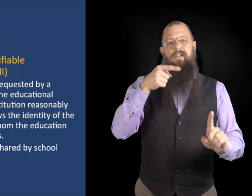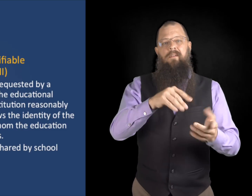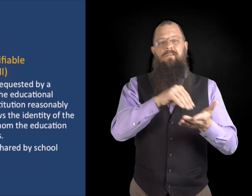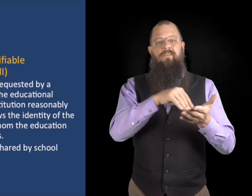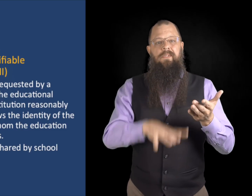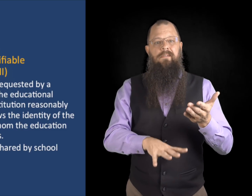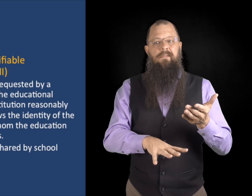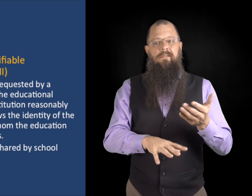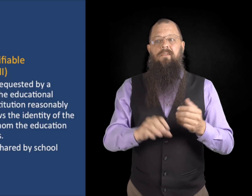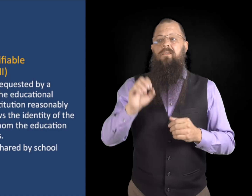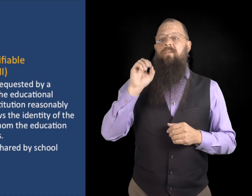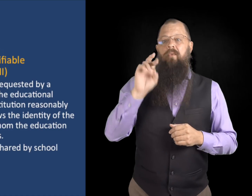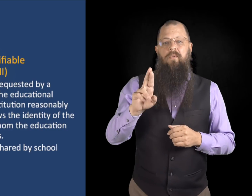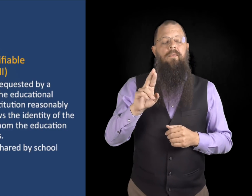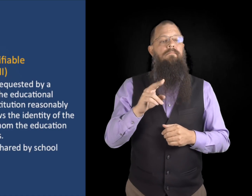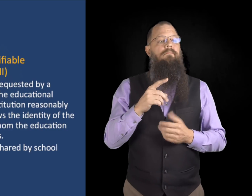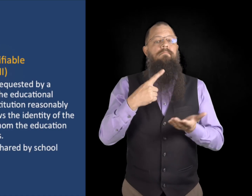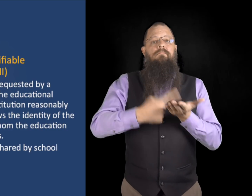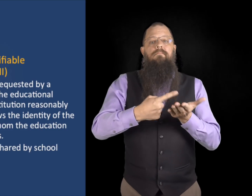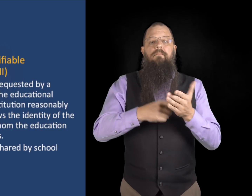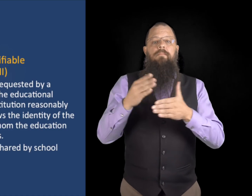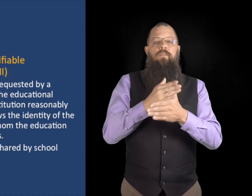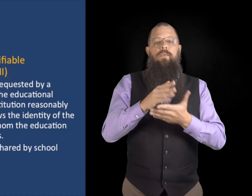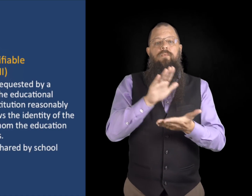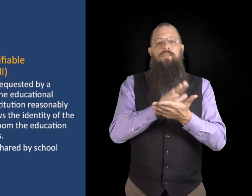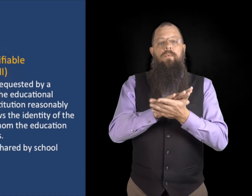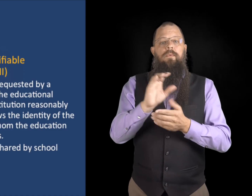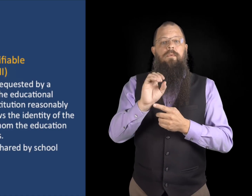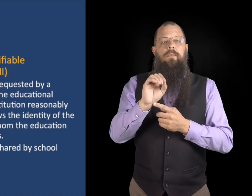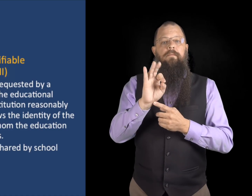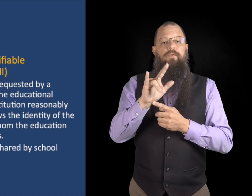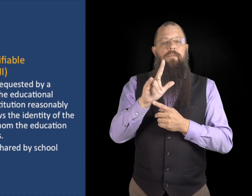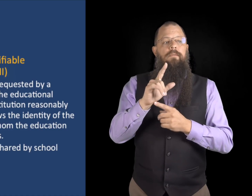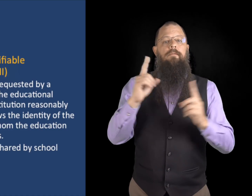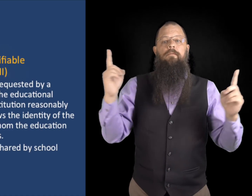of the student to whom the education record relates. It can also refer to